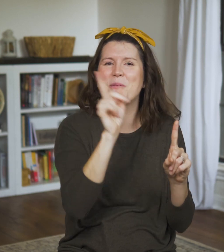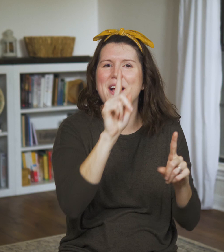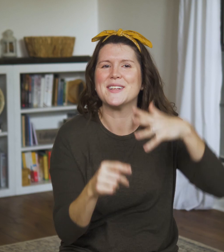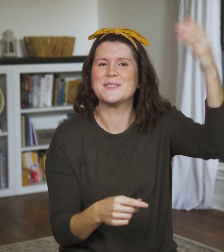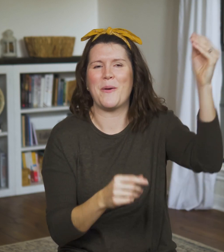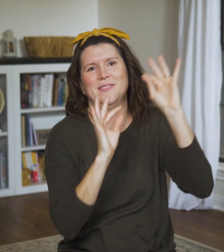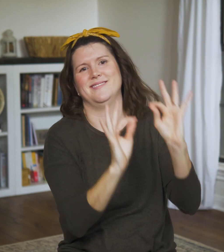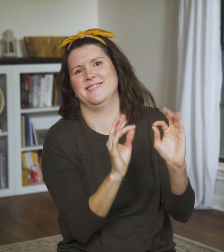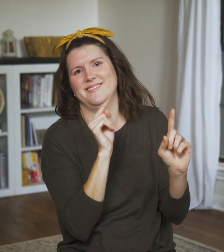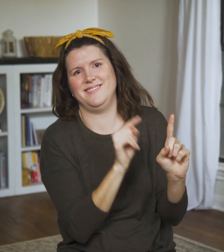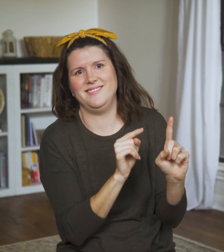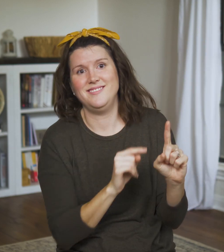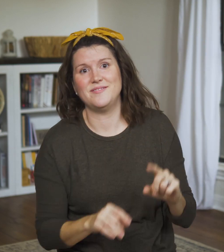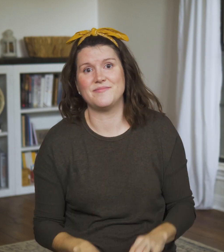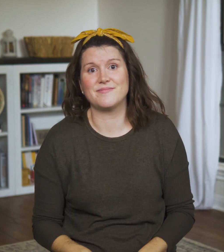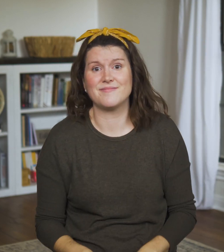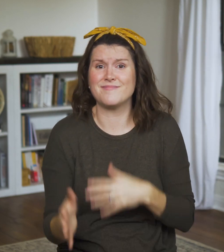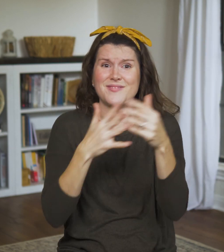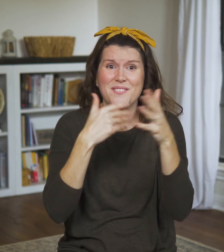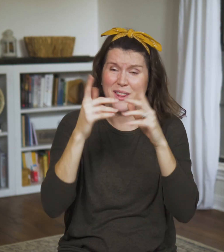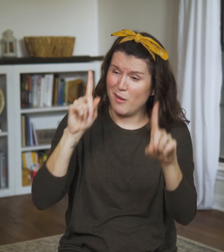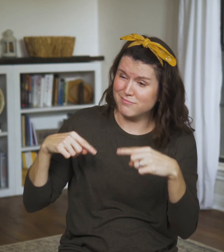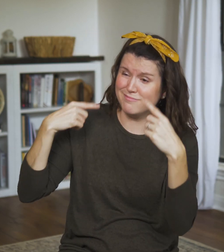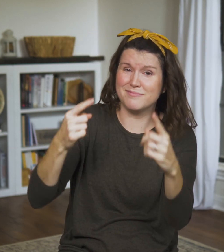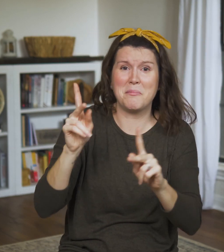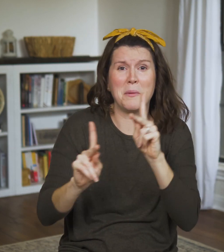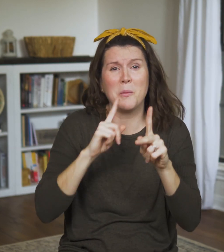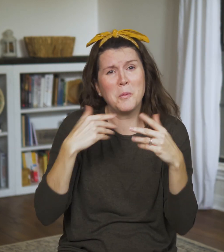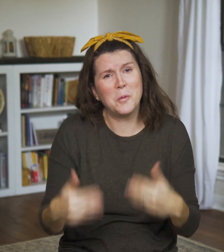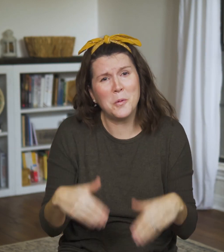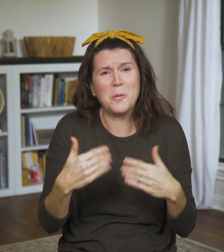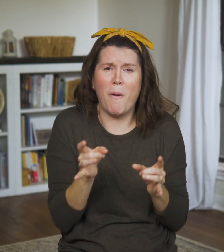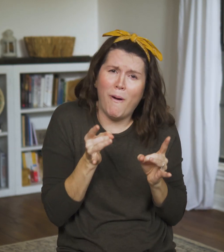and their persistence show they truly believed God